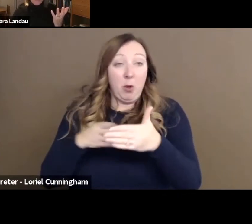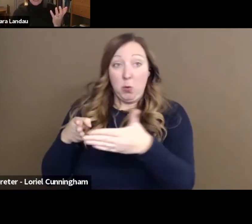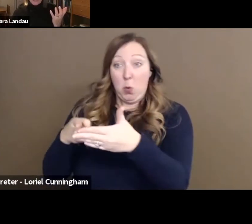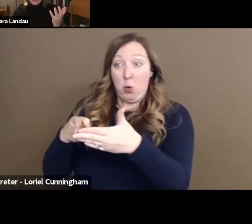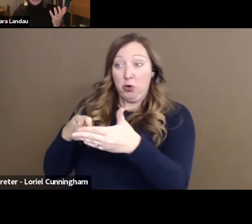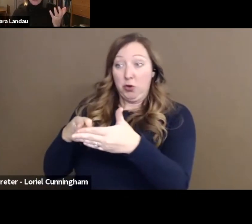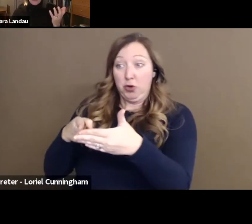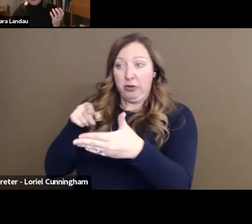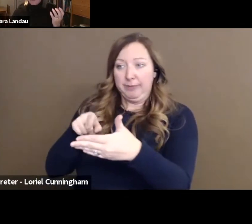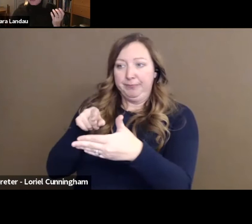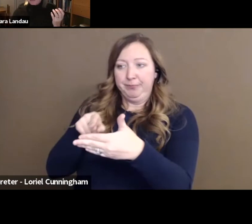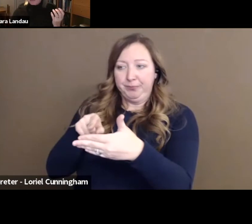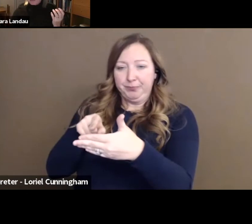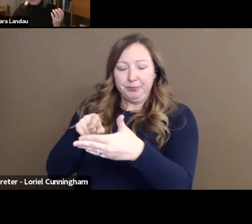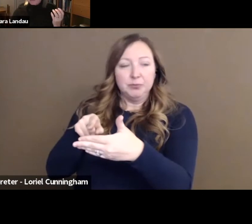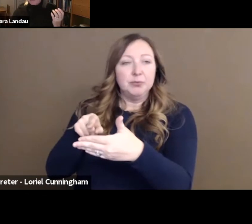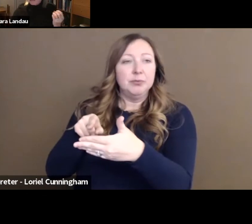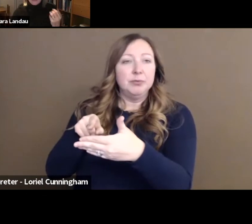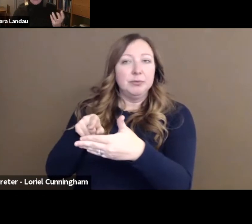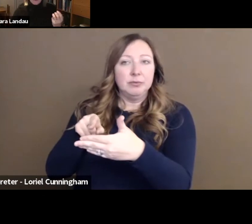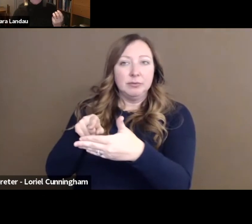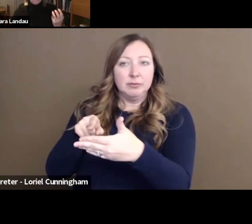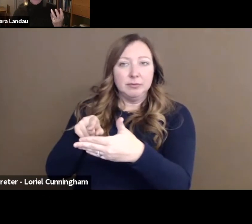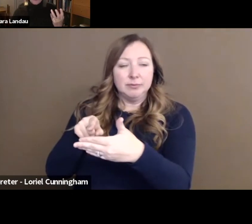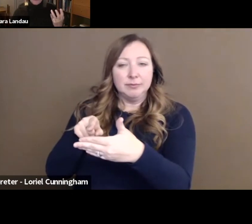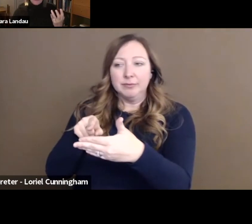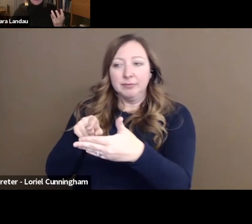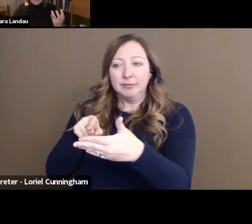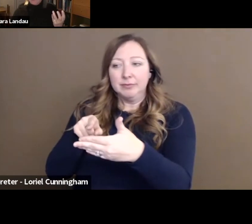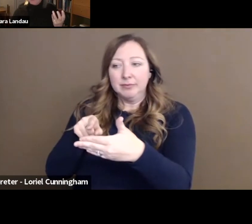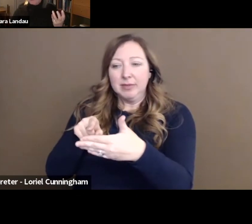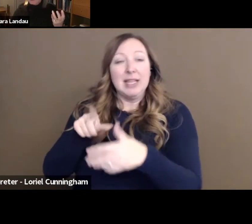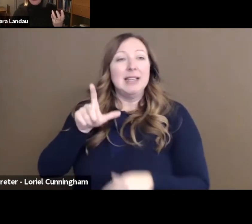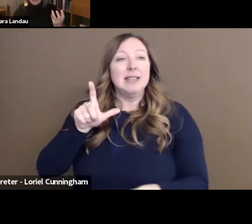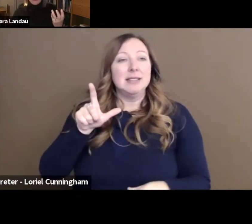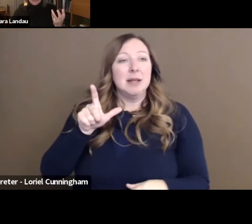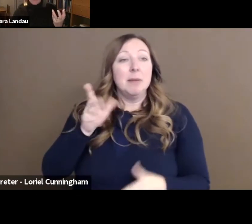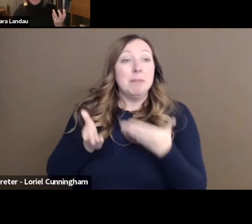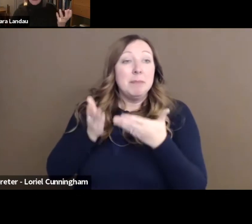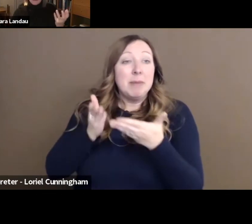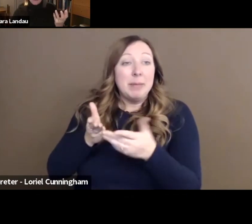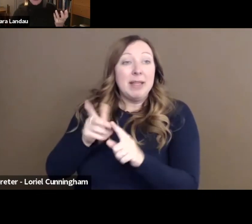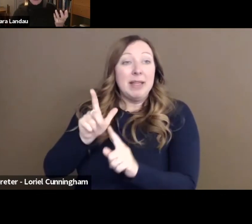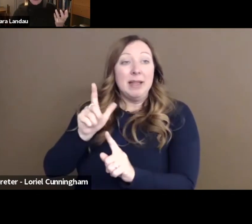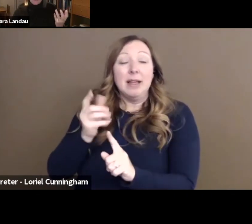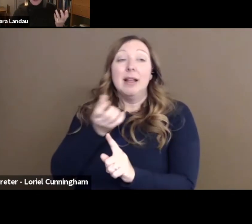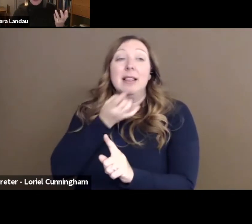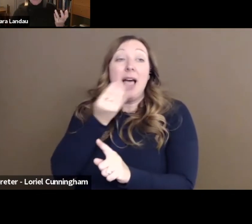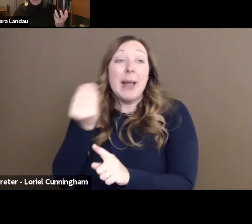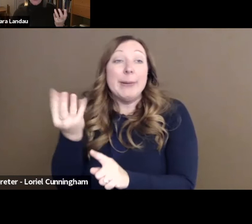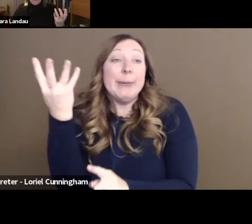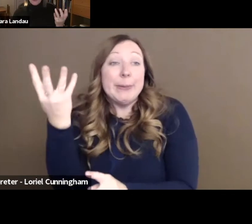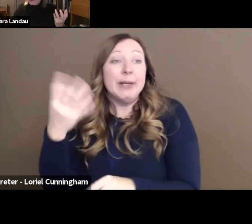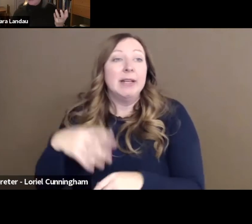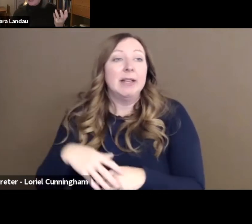a a lit panel and this could be an odor and this could be a different uh a set